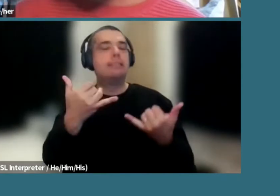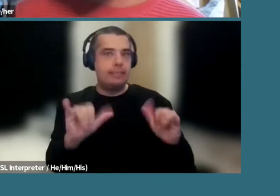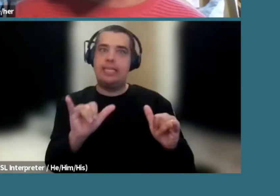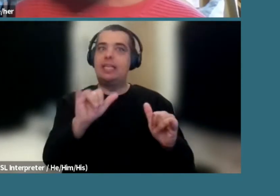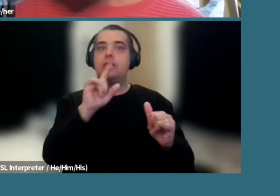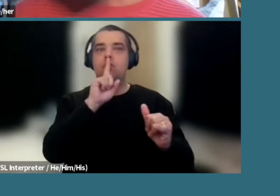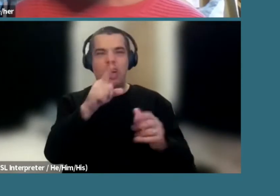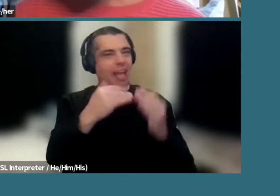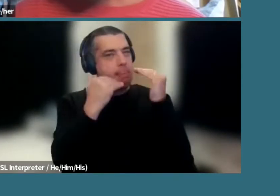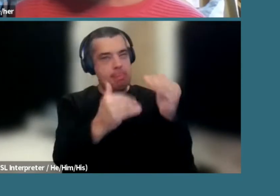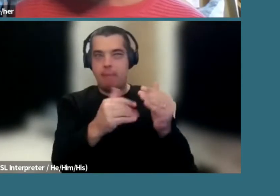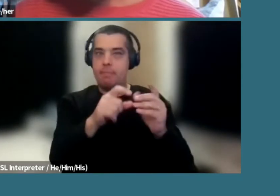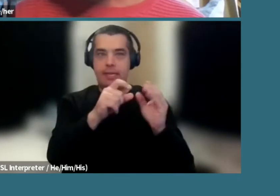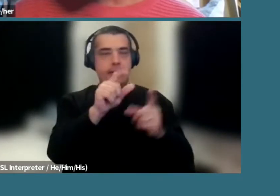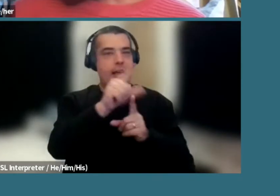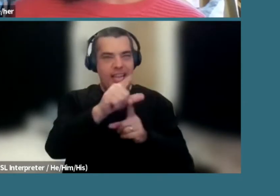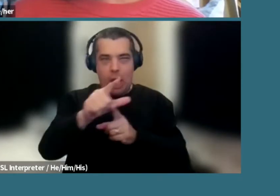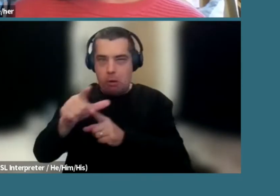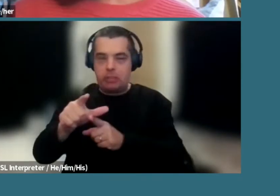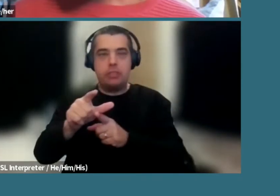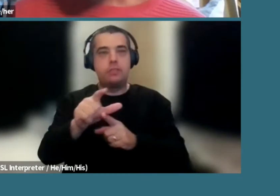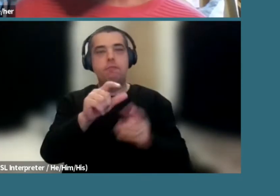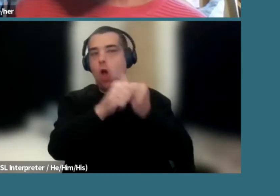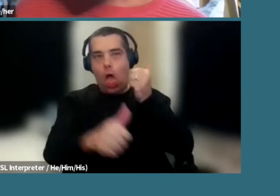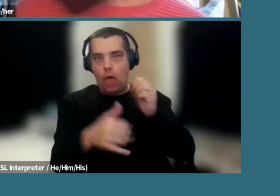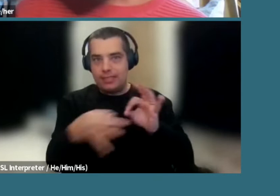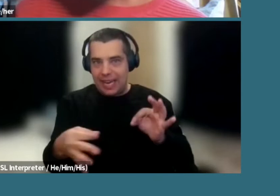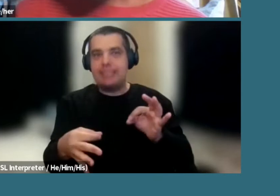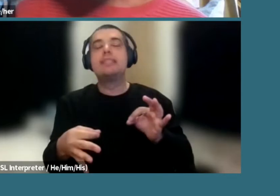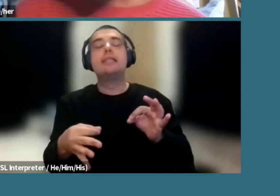characters that can be added in for alt text though, that is also changing.